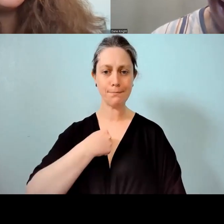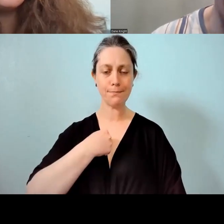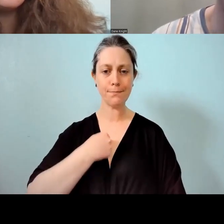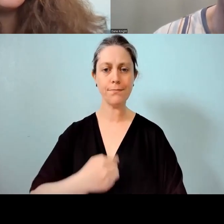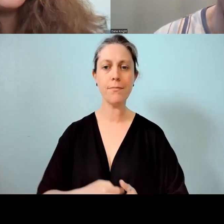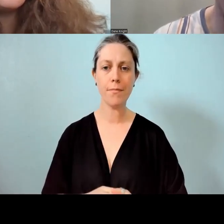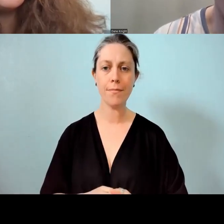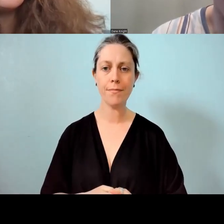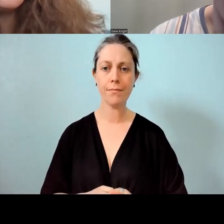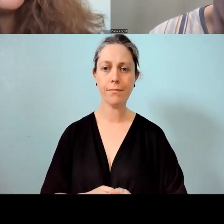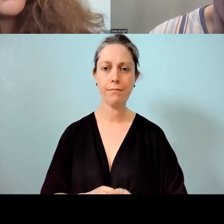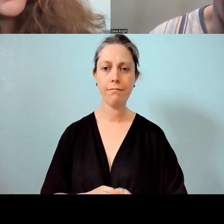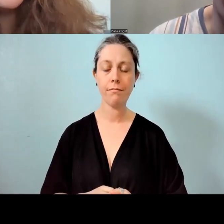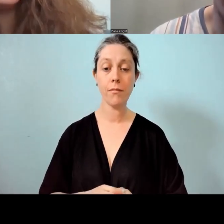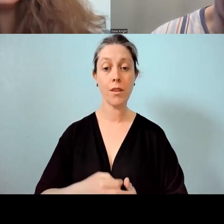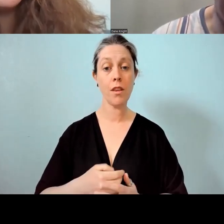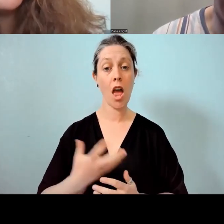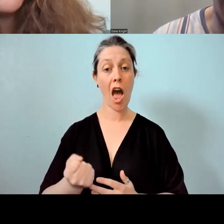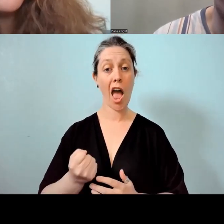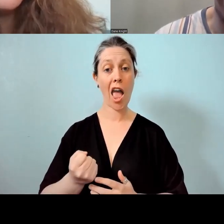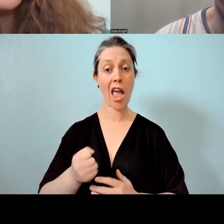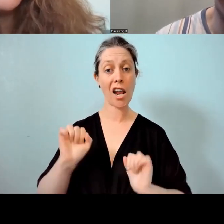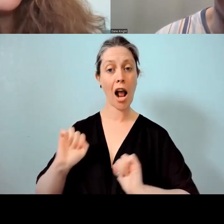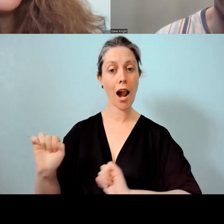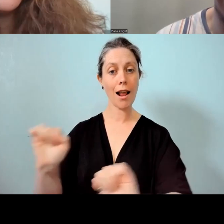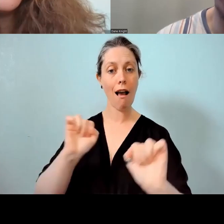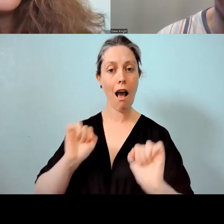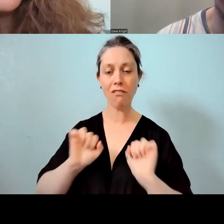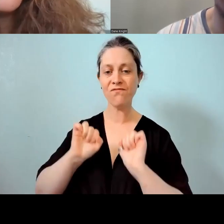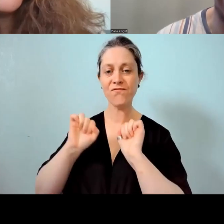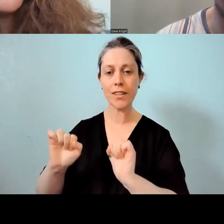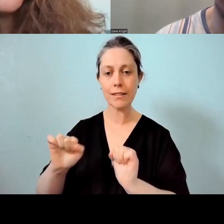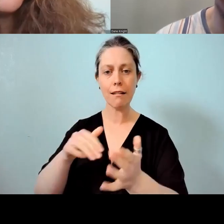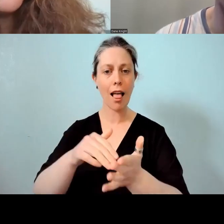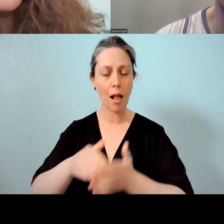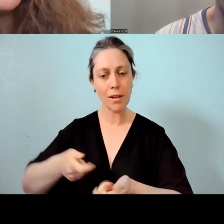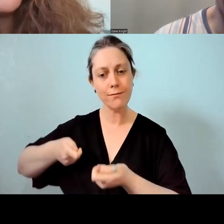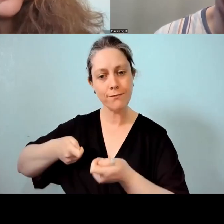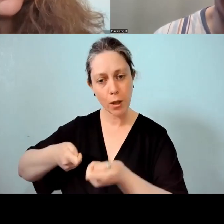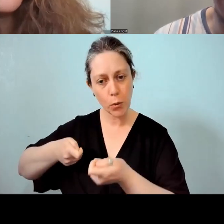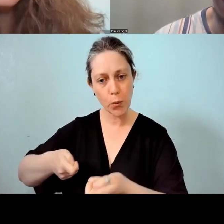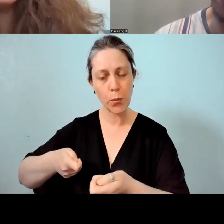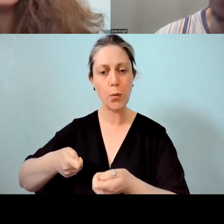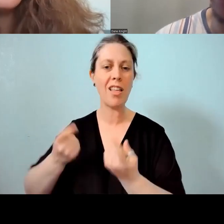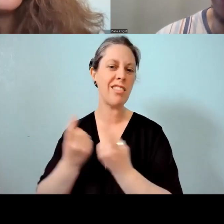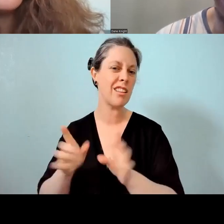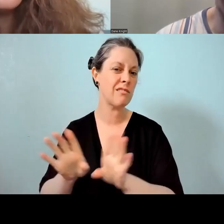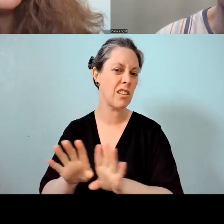I had a cleaner just to come around and, you know, they'd help me with the vacuuming and things like, you know,